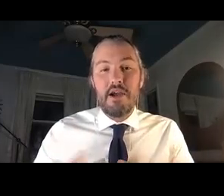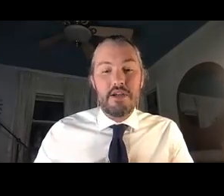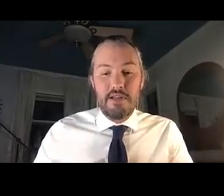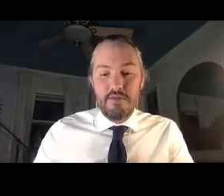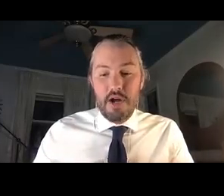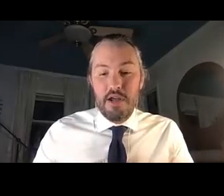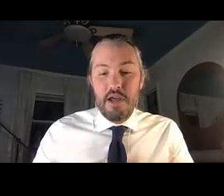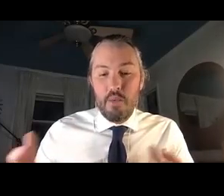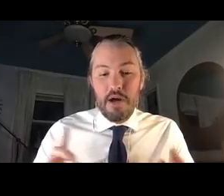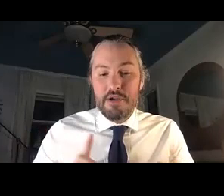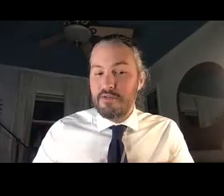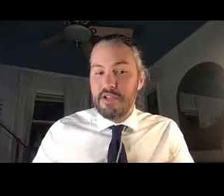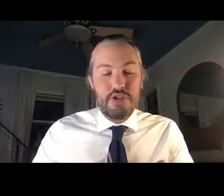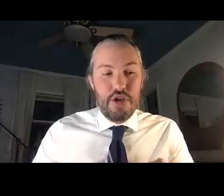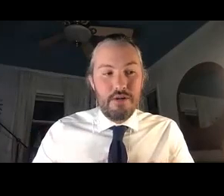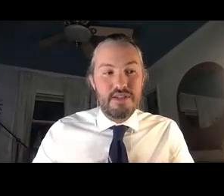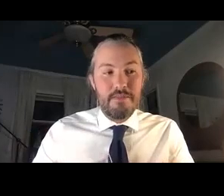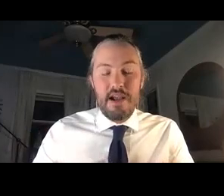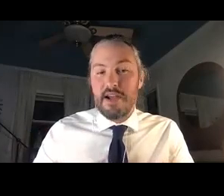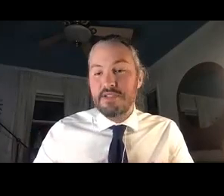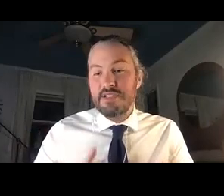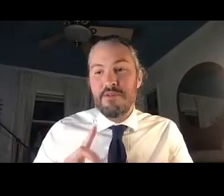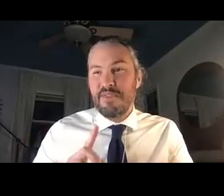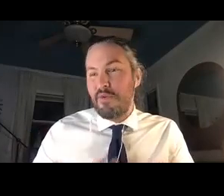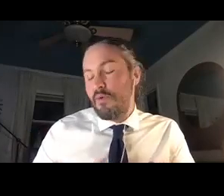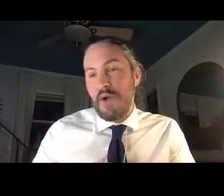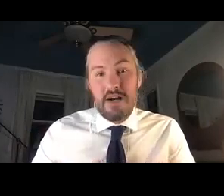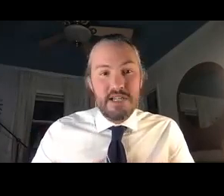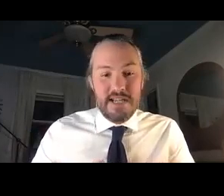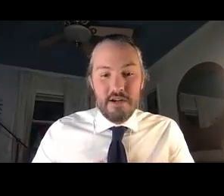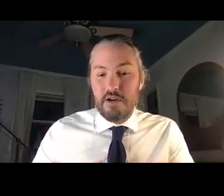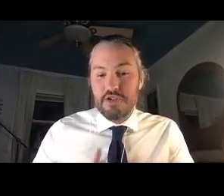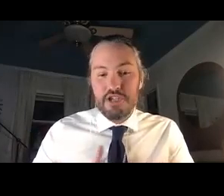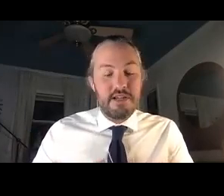to your loved one while you you know took care of some errands, went out to dinner, or just you